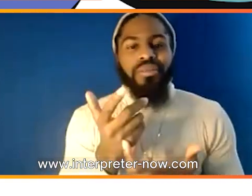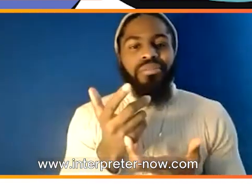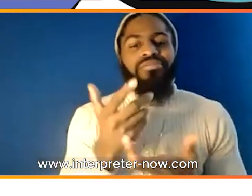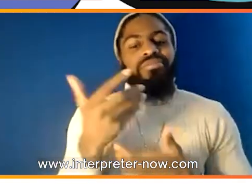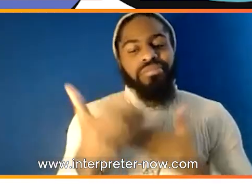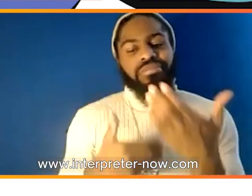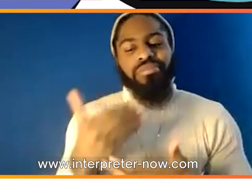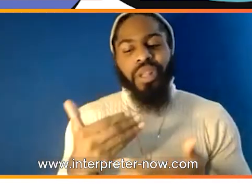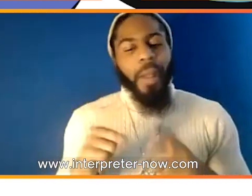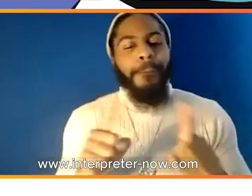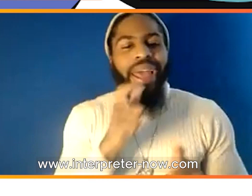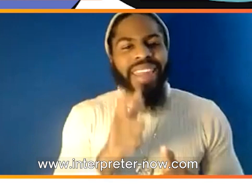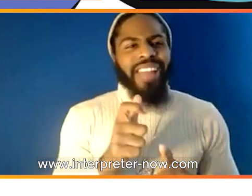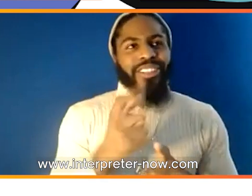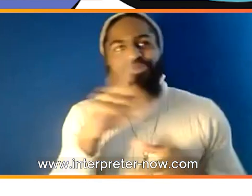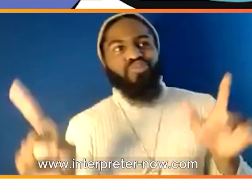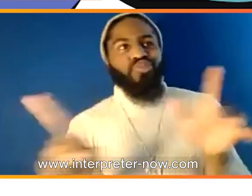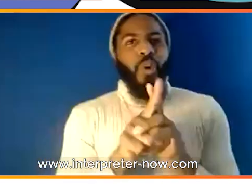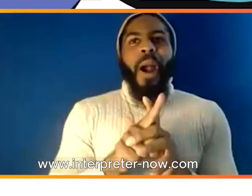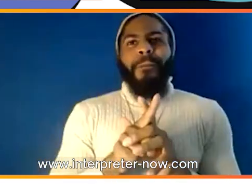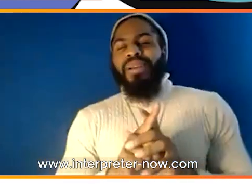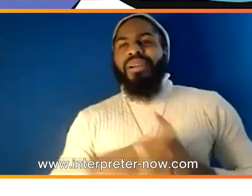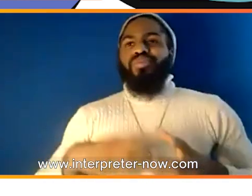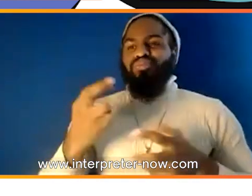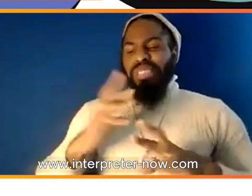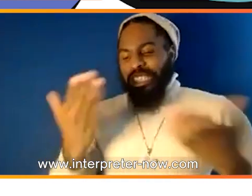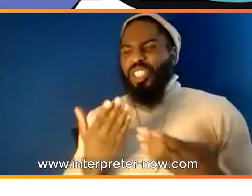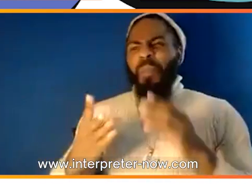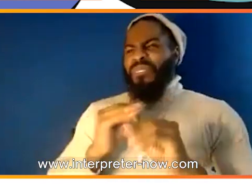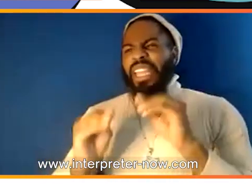also may be stepping on their toes at the same time. So sometimes I'll just slack someone.